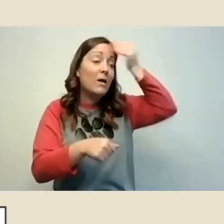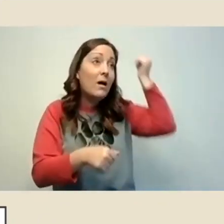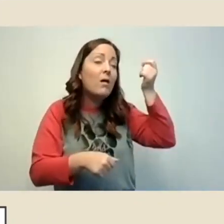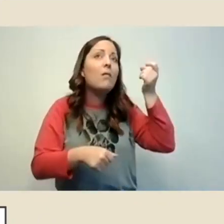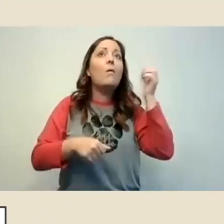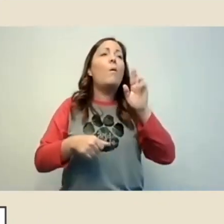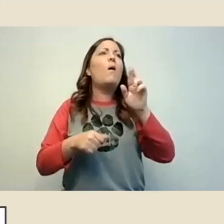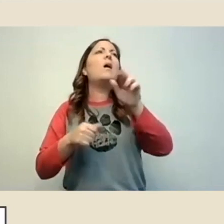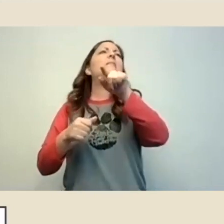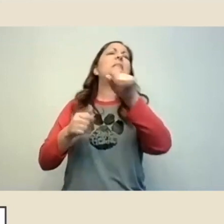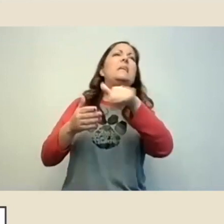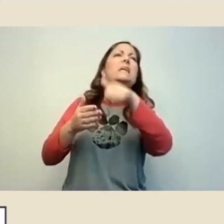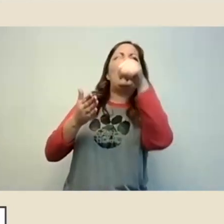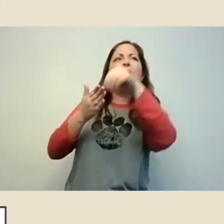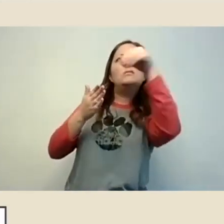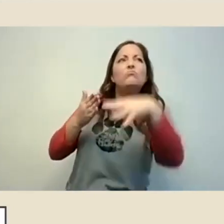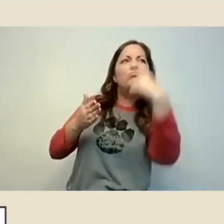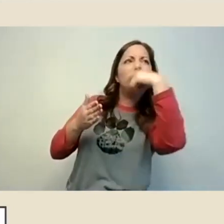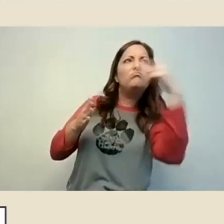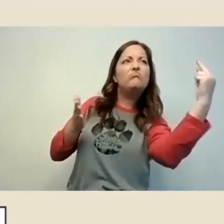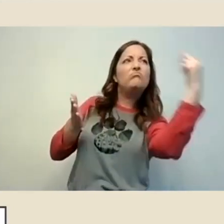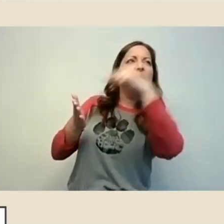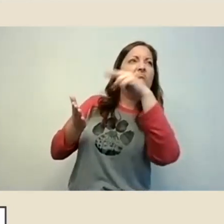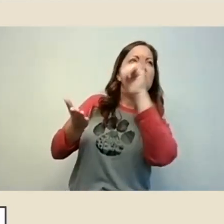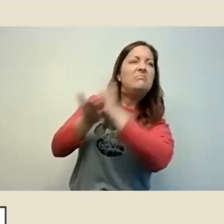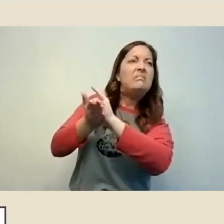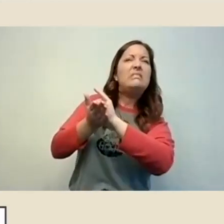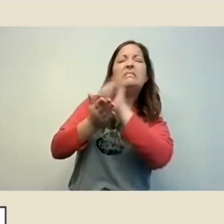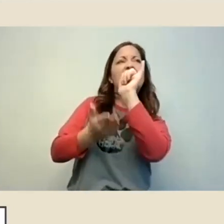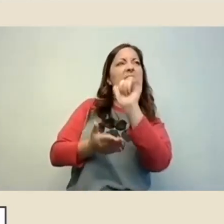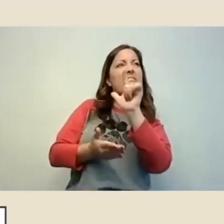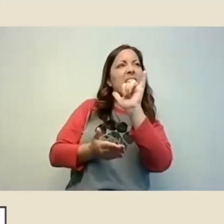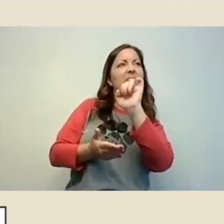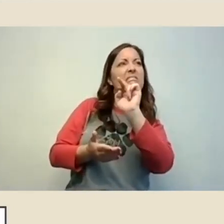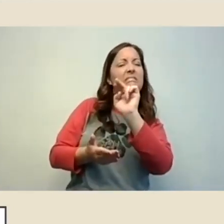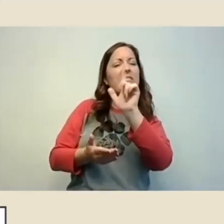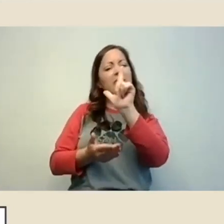So if there's a student who hasn't posted something because maybe they've forgotten about it,